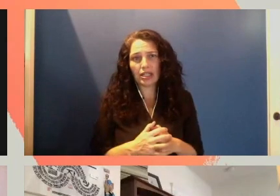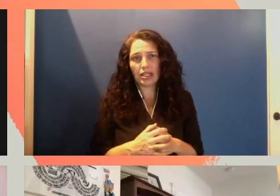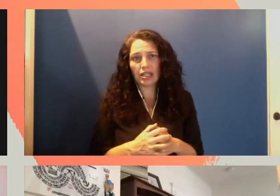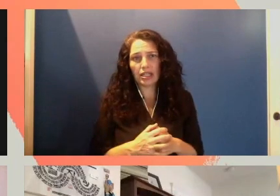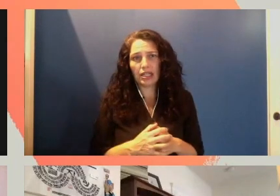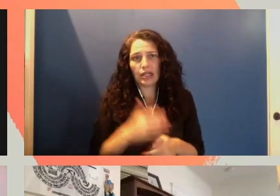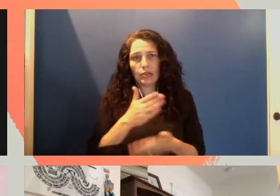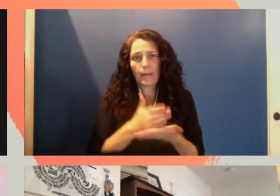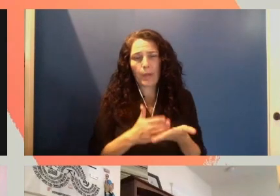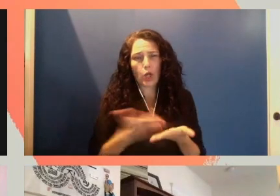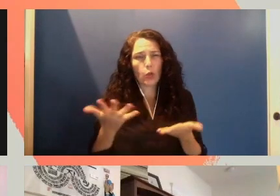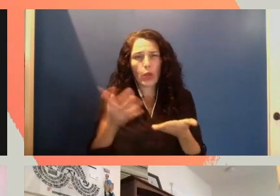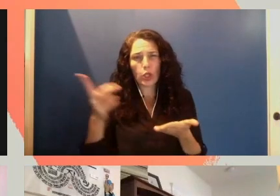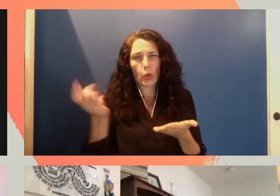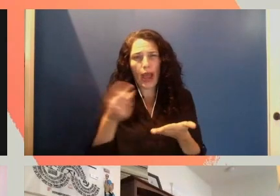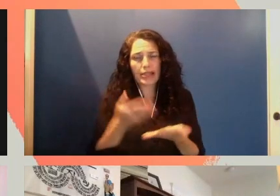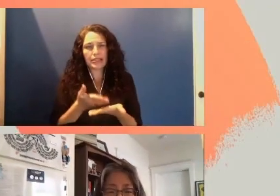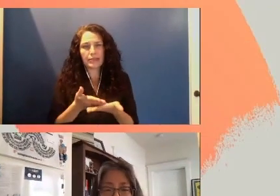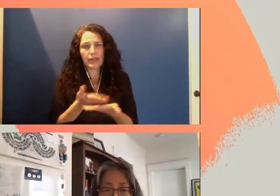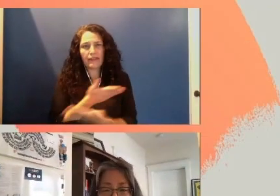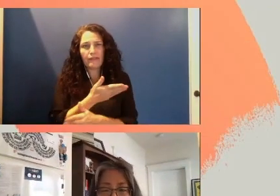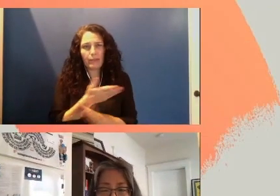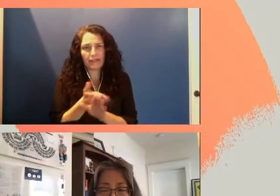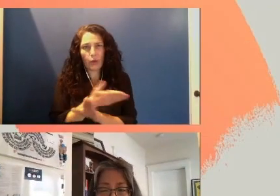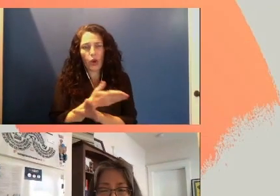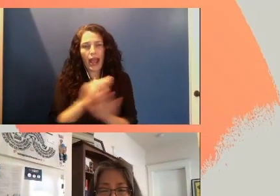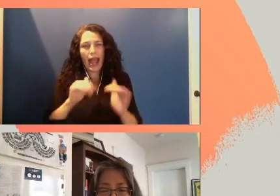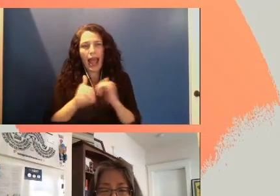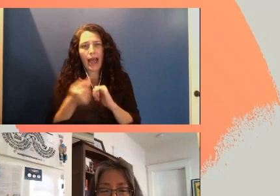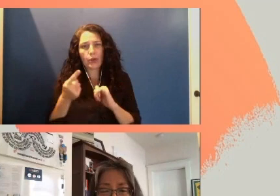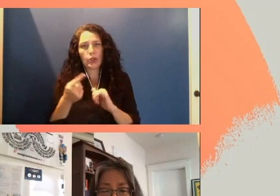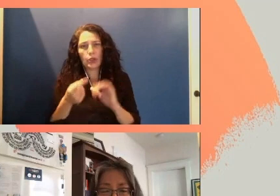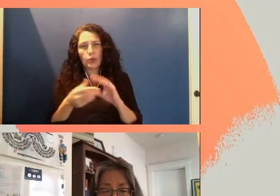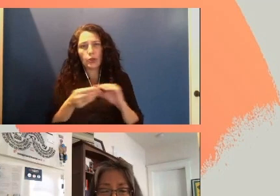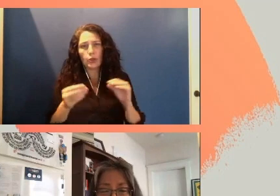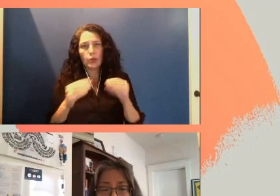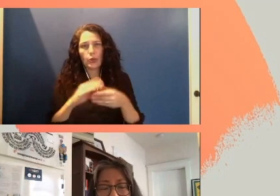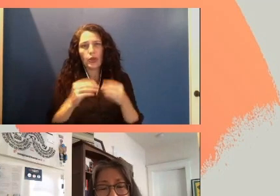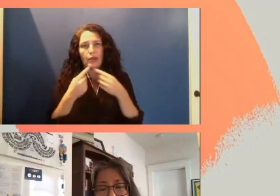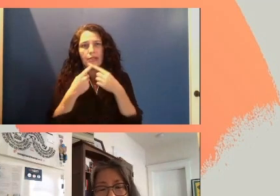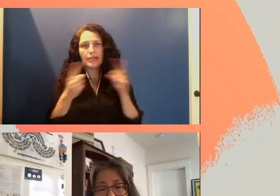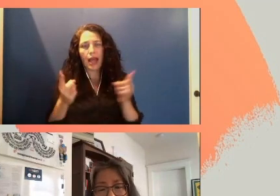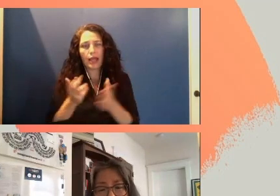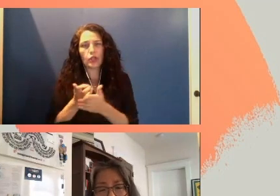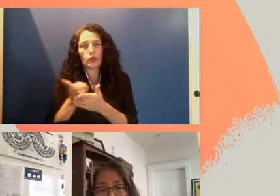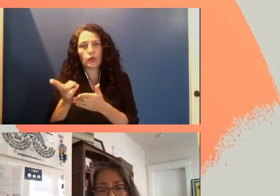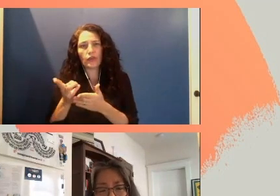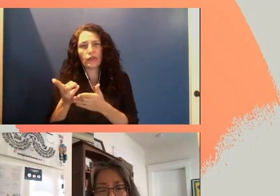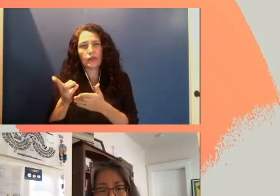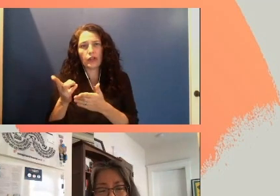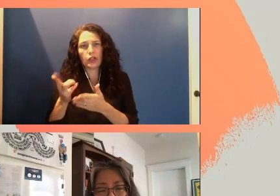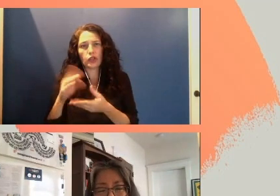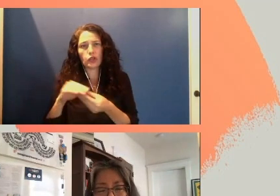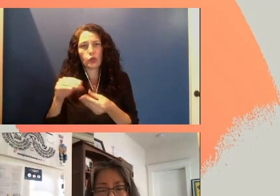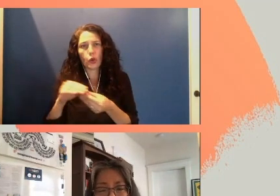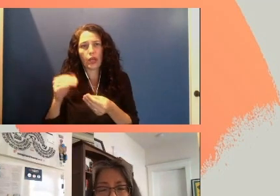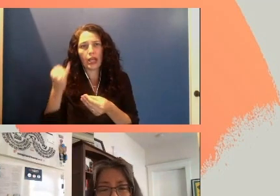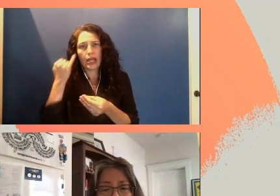which is, how do you tell a truthful story if you go into it with a political view or a social action agenda?